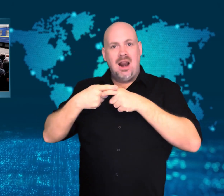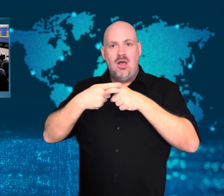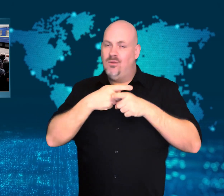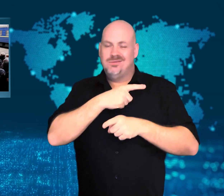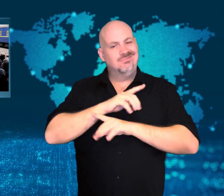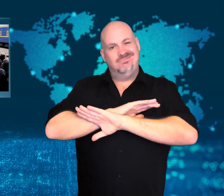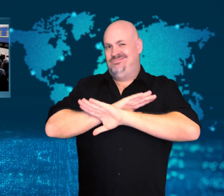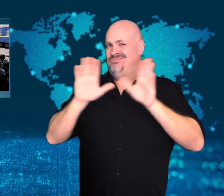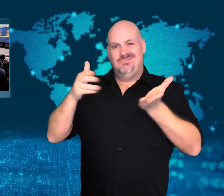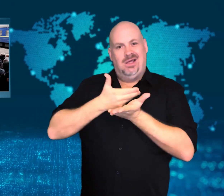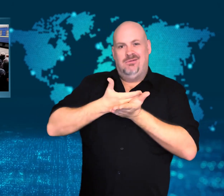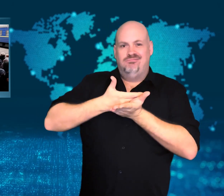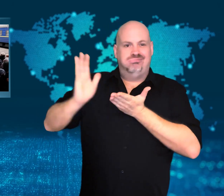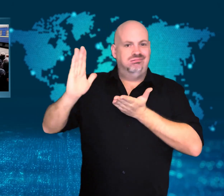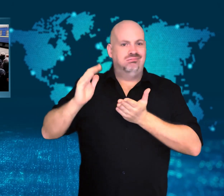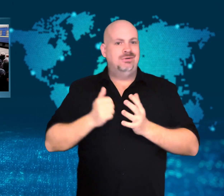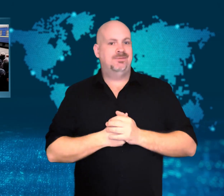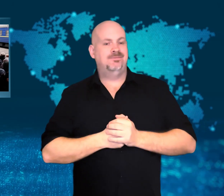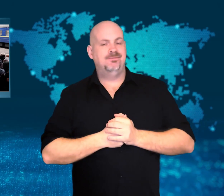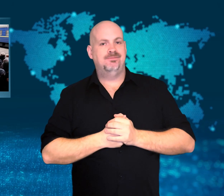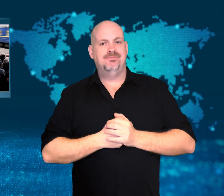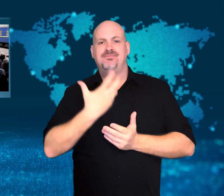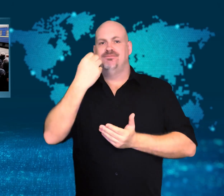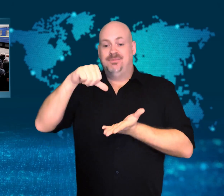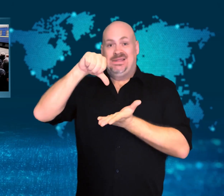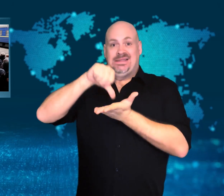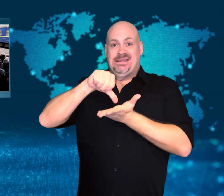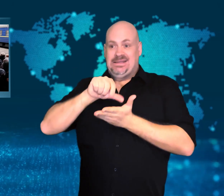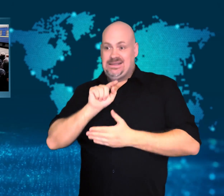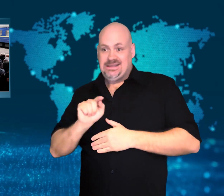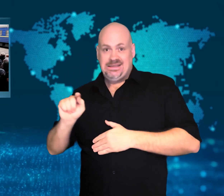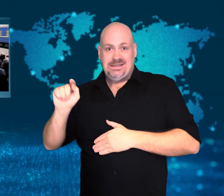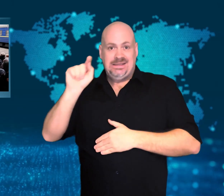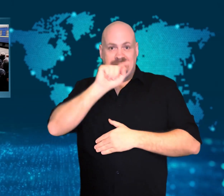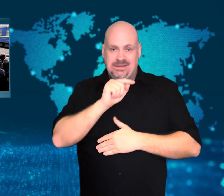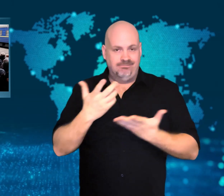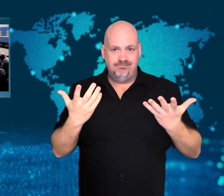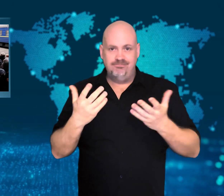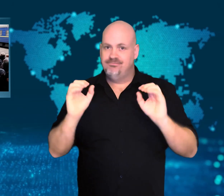people to escape to Belarus or Russia.